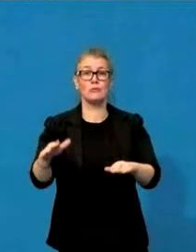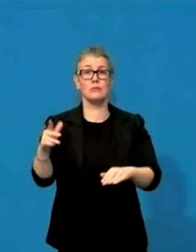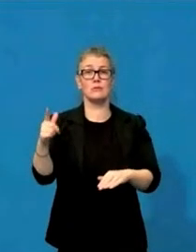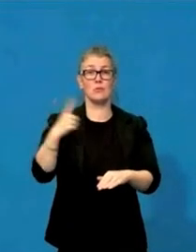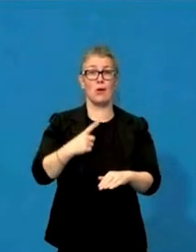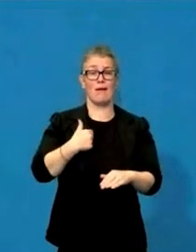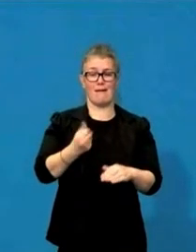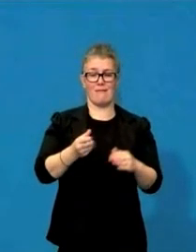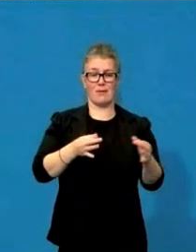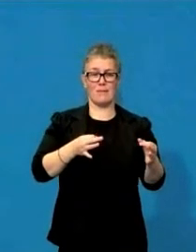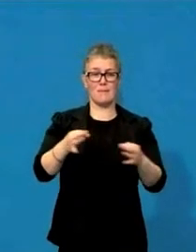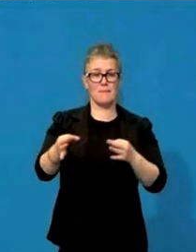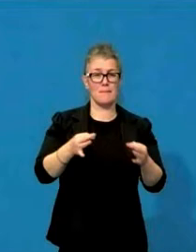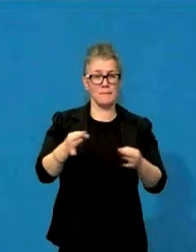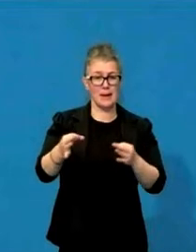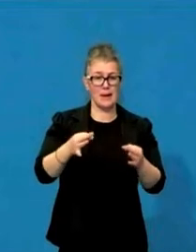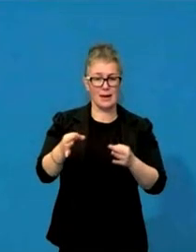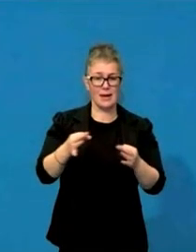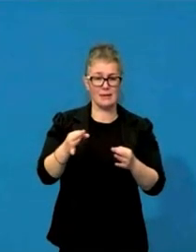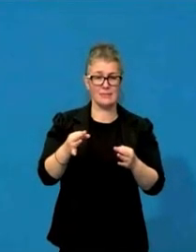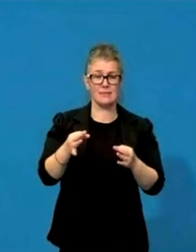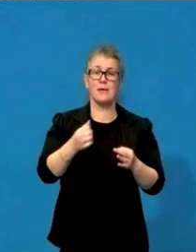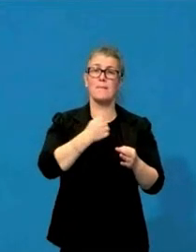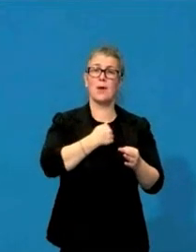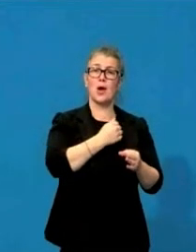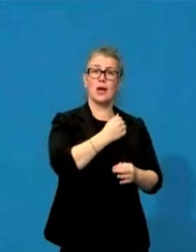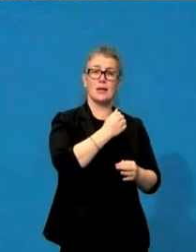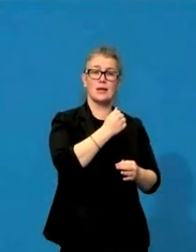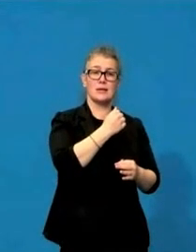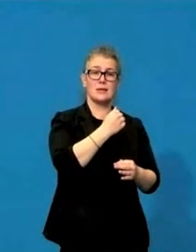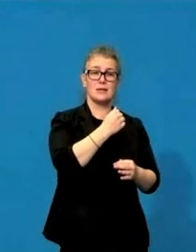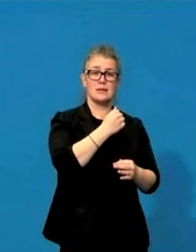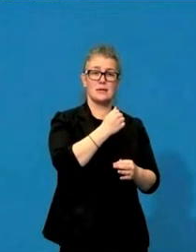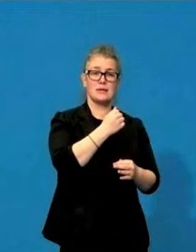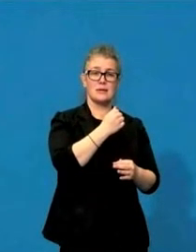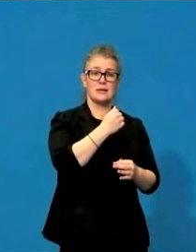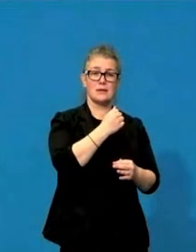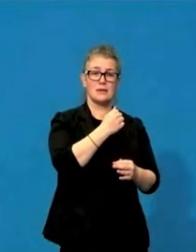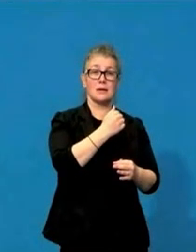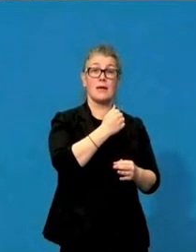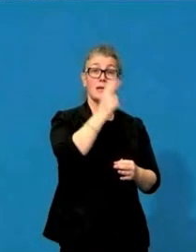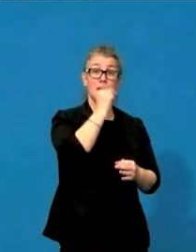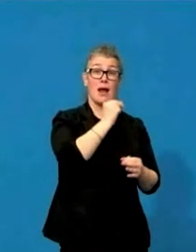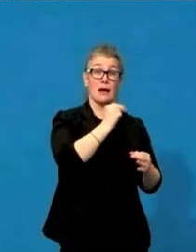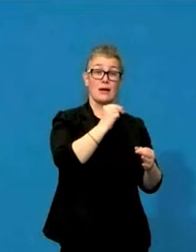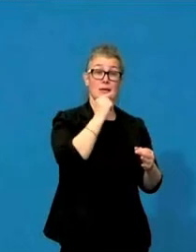didn't have any of my youngest - my son didn't live with us and he no longer lived